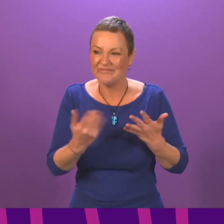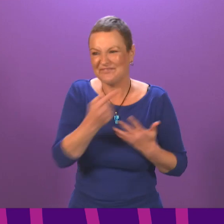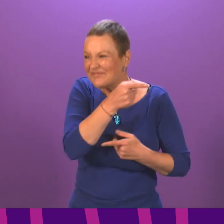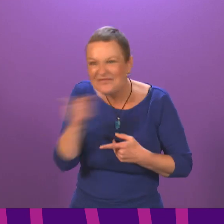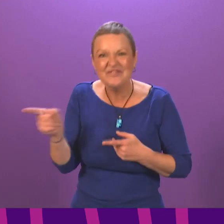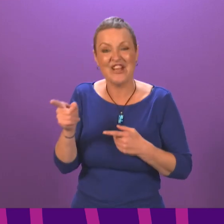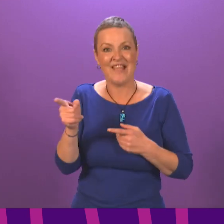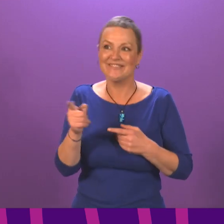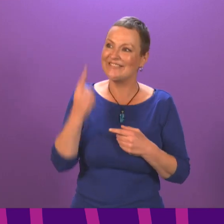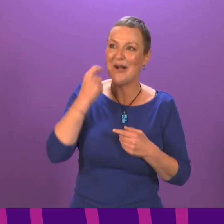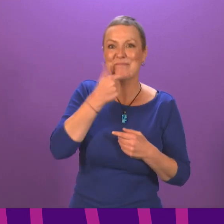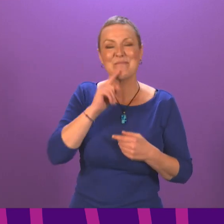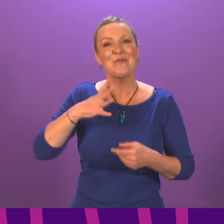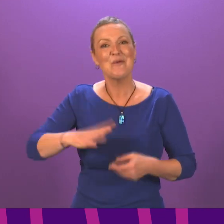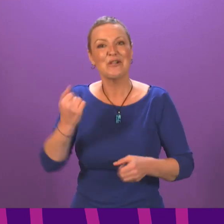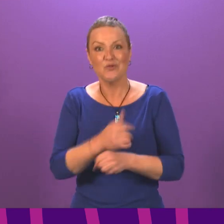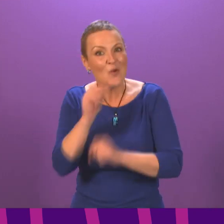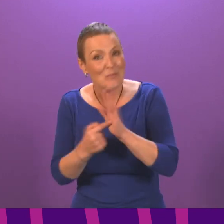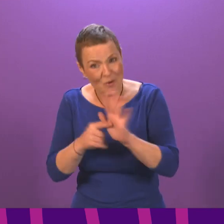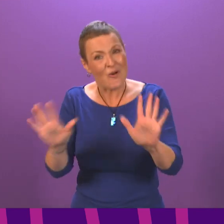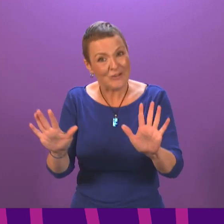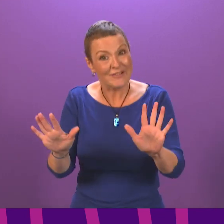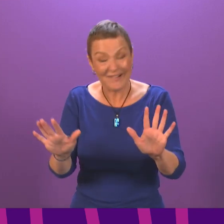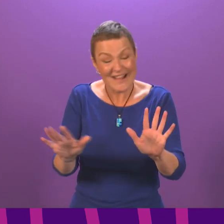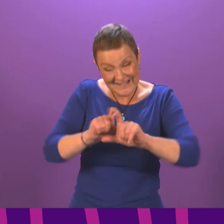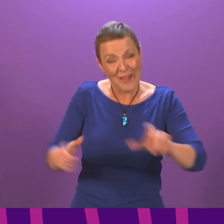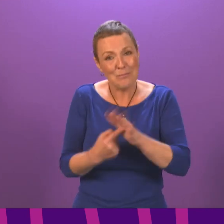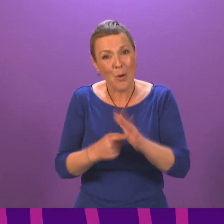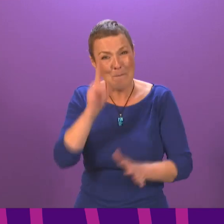such a pandemic we cannot do everything without allowing the virus to run out of control.